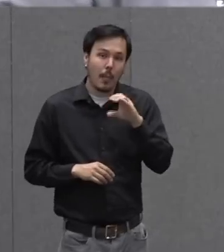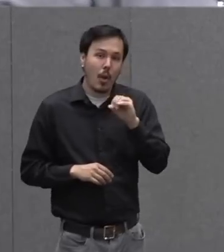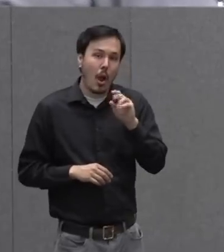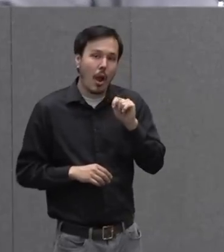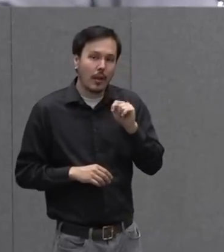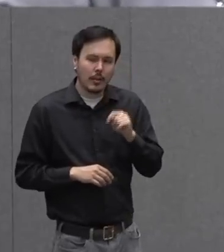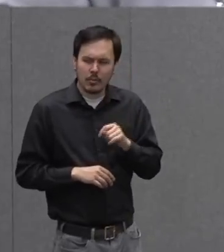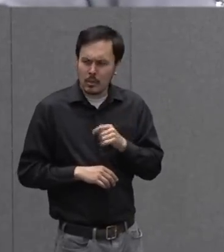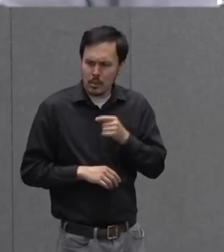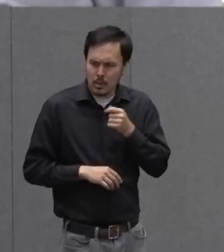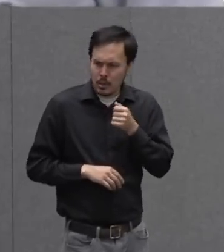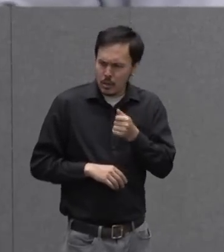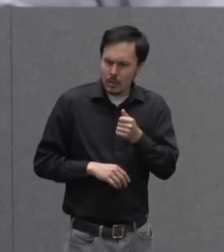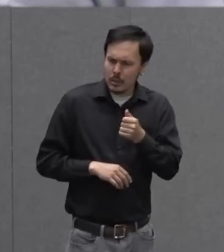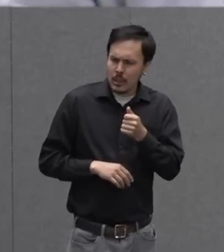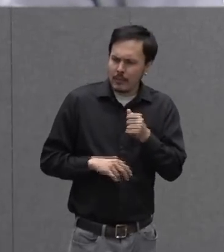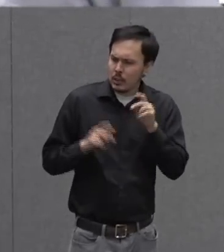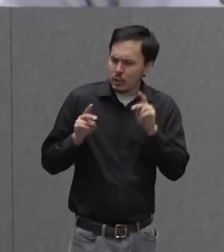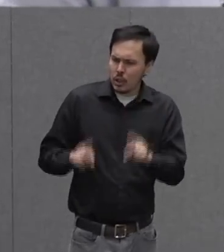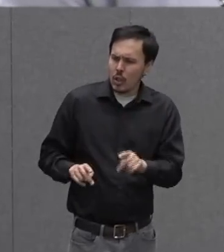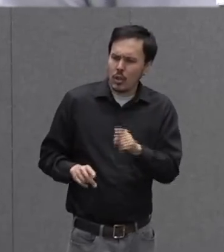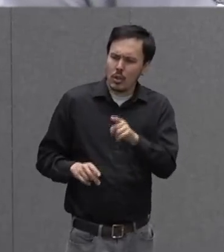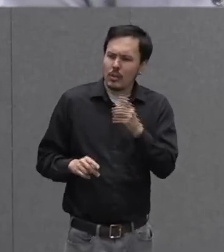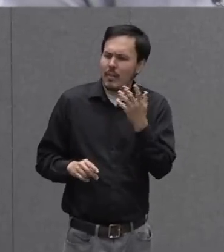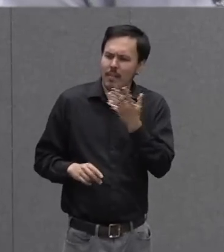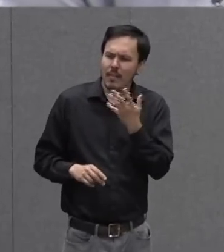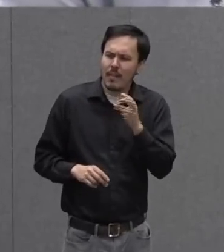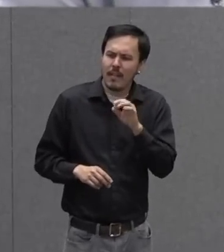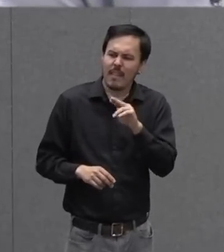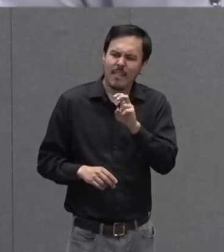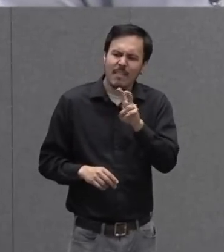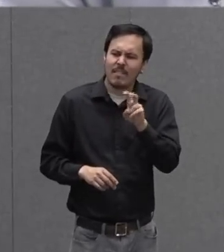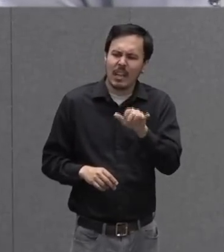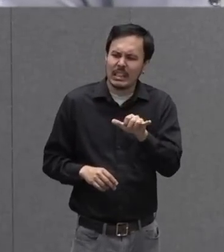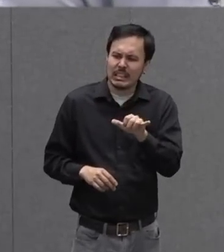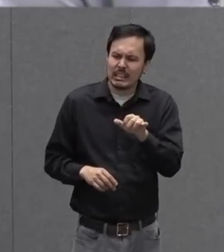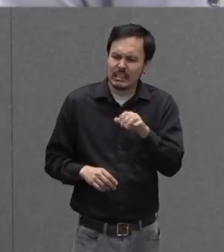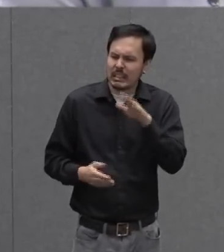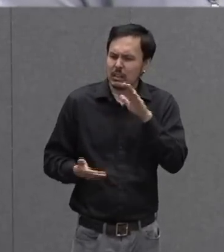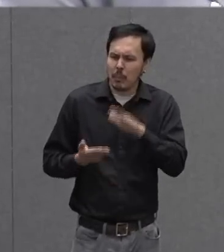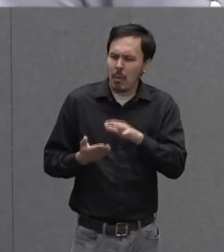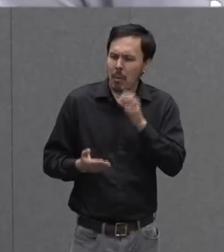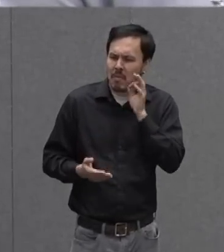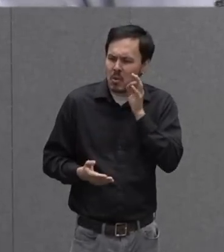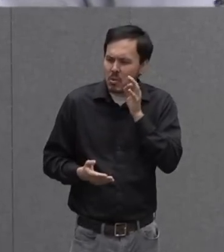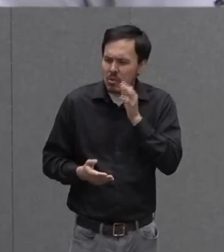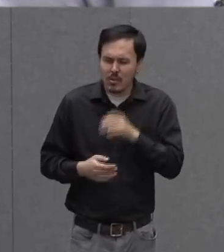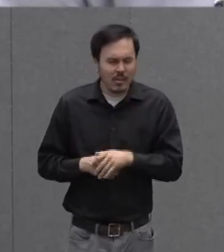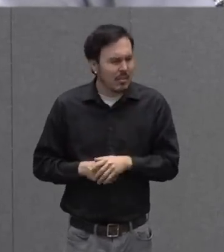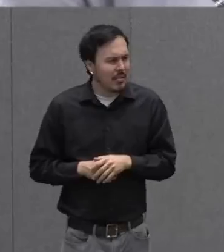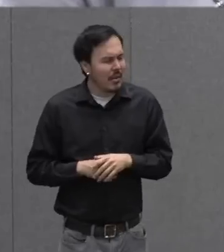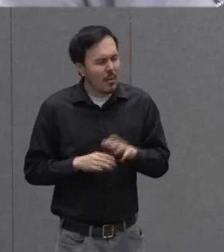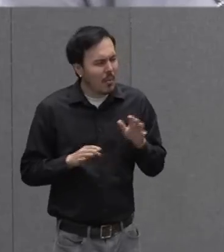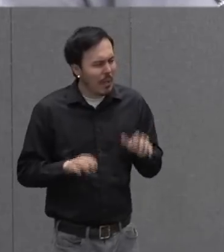You, sir, look like a fuzzy little fruit. What?